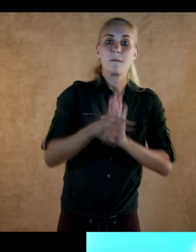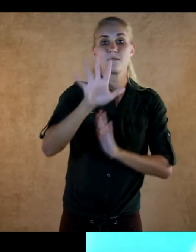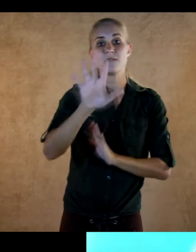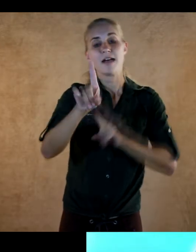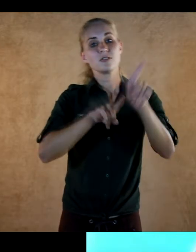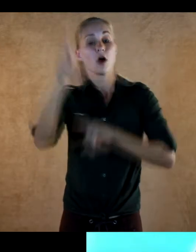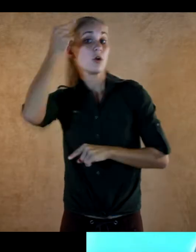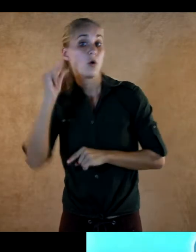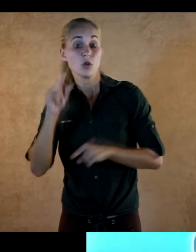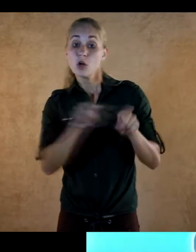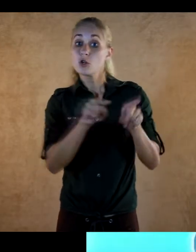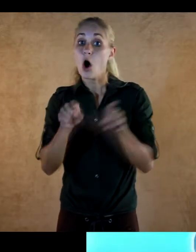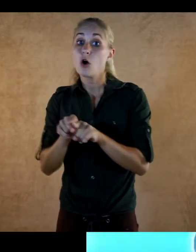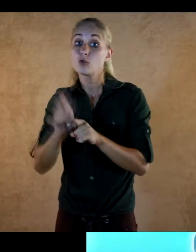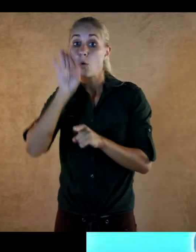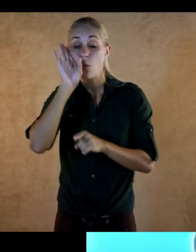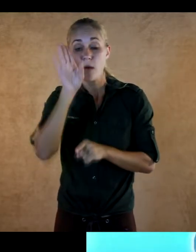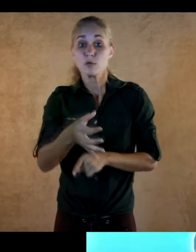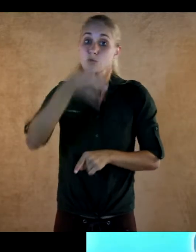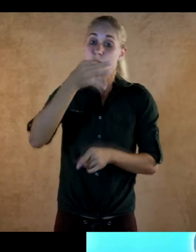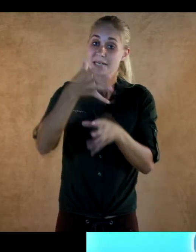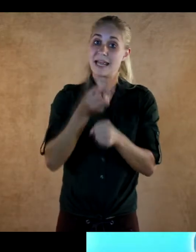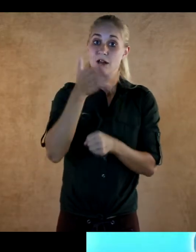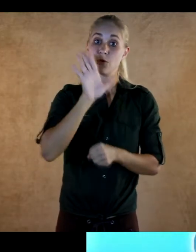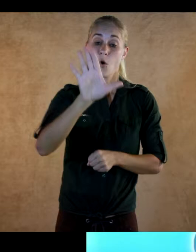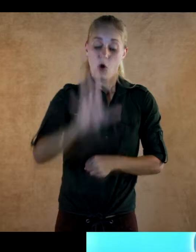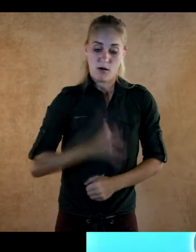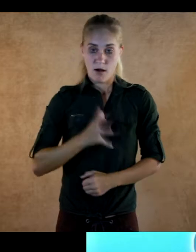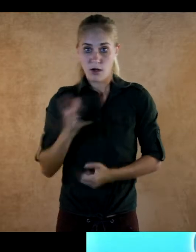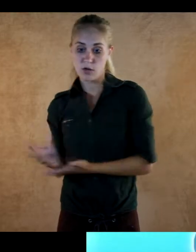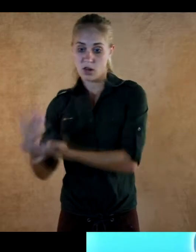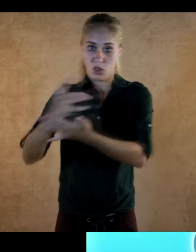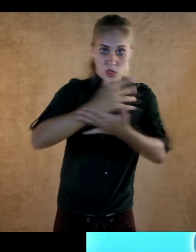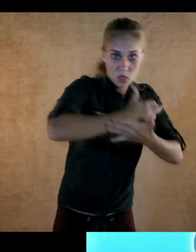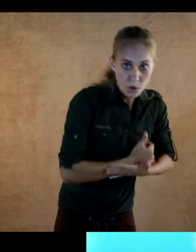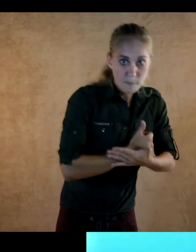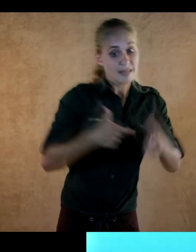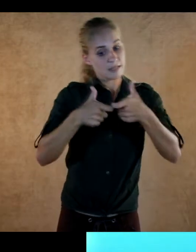You're also now one week into being luxury car qualified and you can start collecting Unilevel Matching Bonus checks.